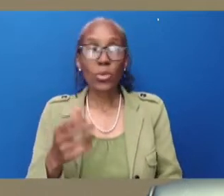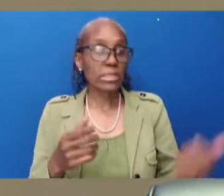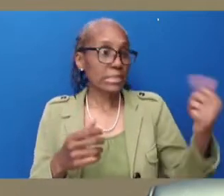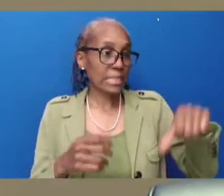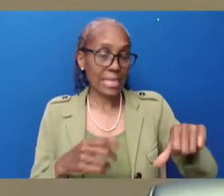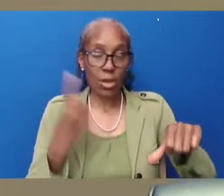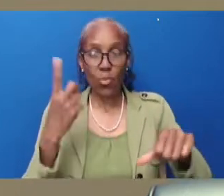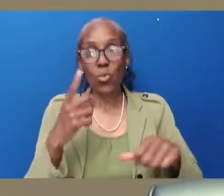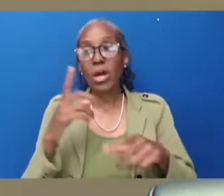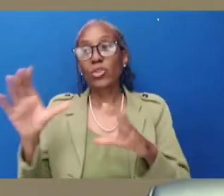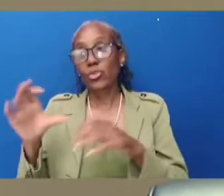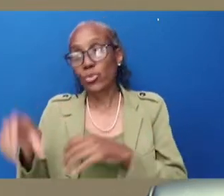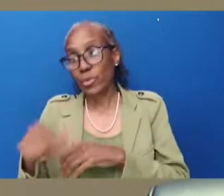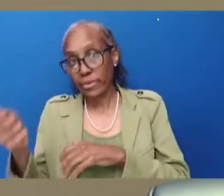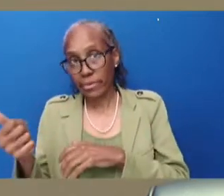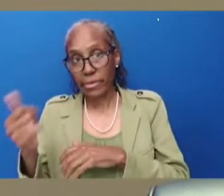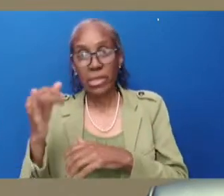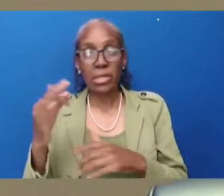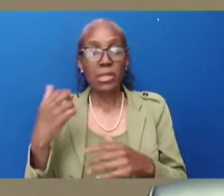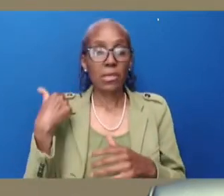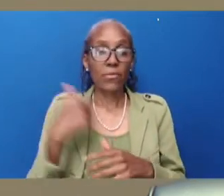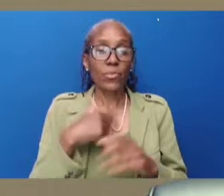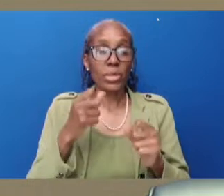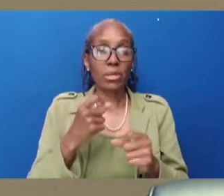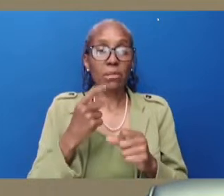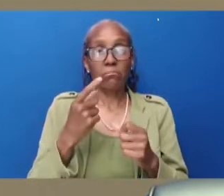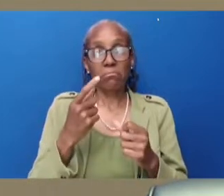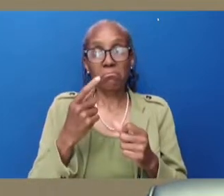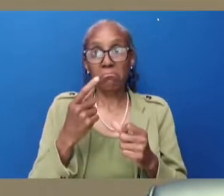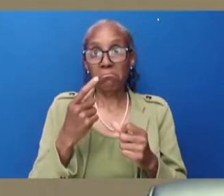COMMISSIONER LEAKE.